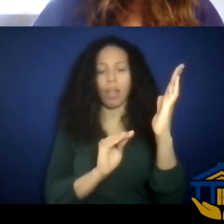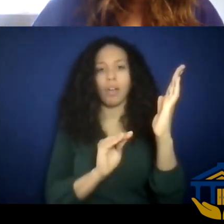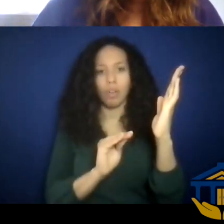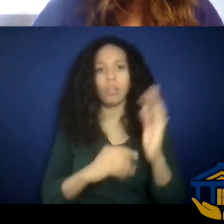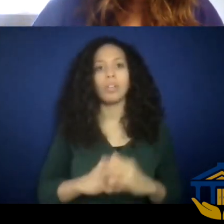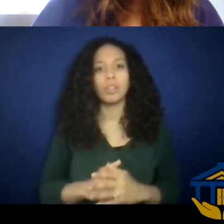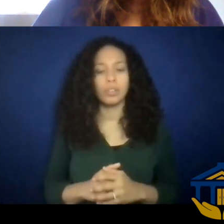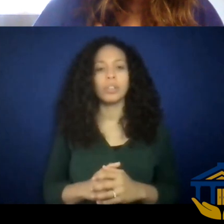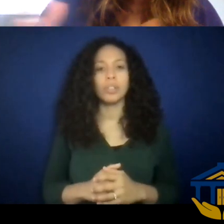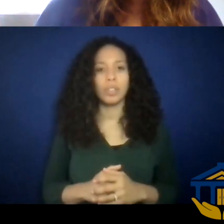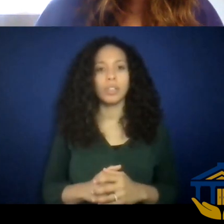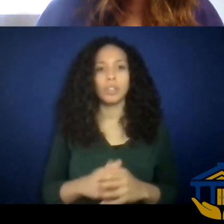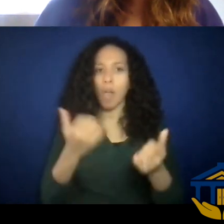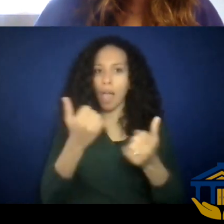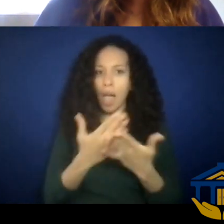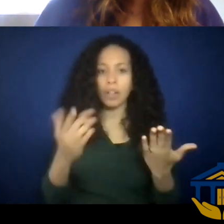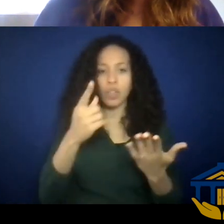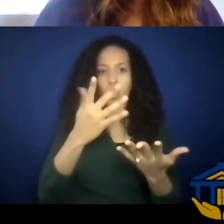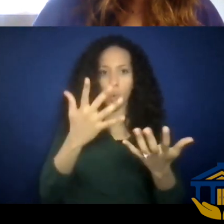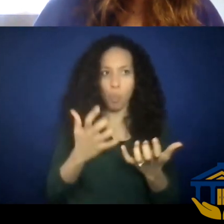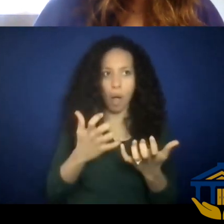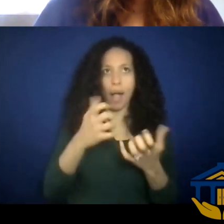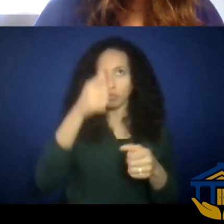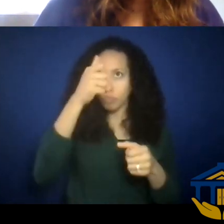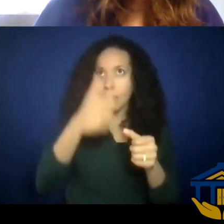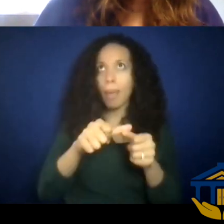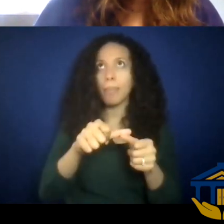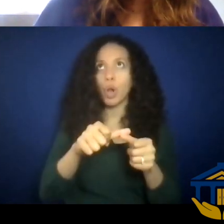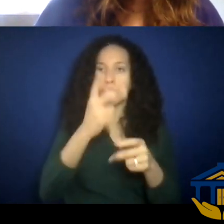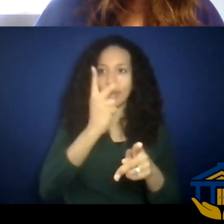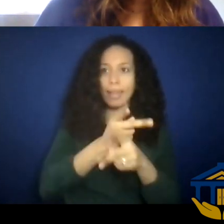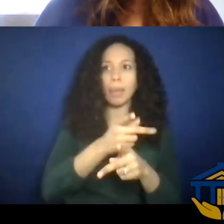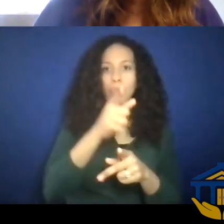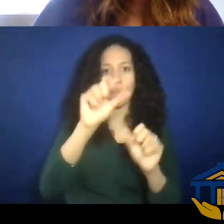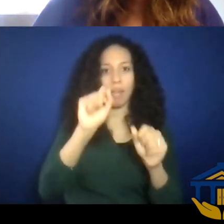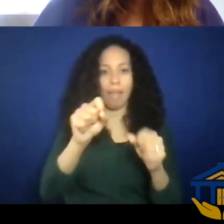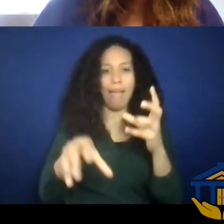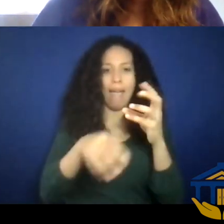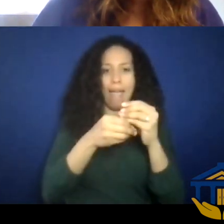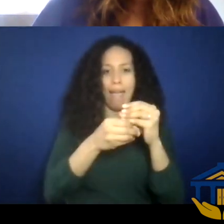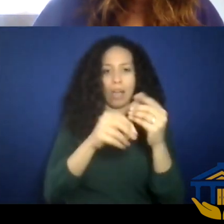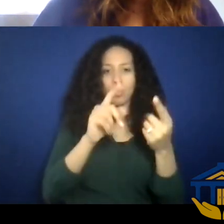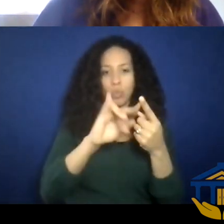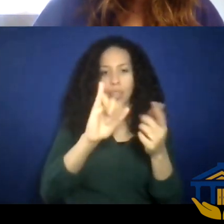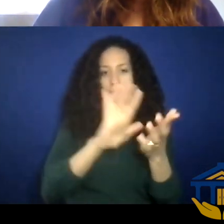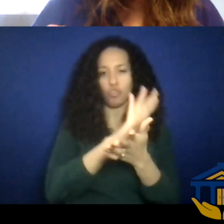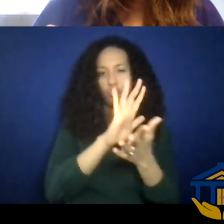um, you can add to that sheet that you want to fill out. Sometimes it makes it easier and,